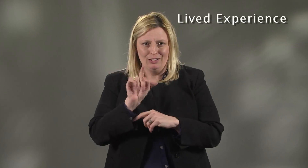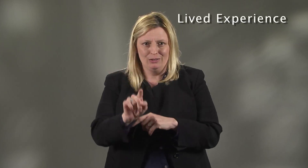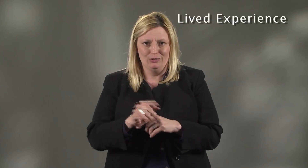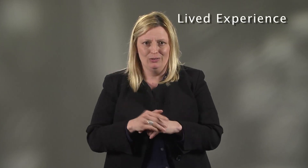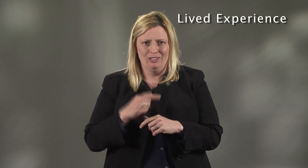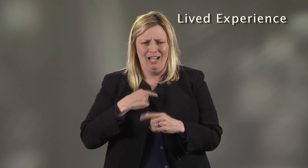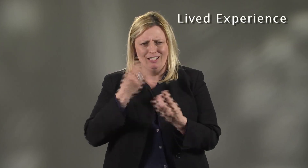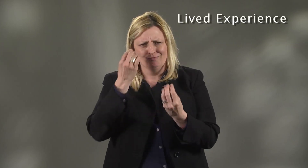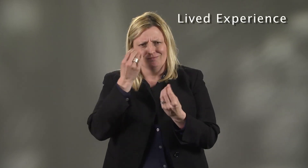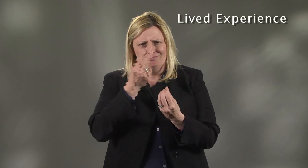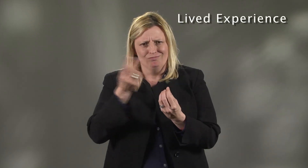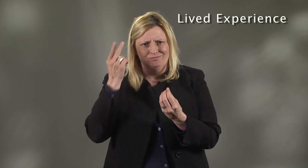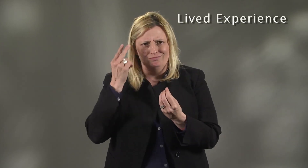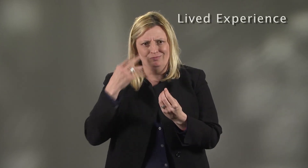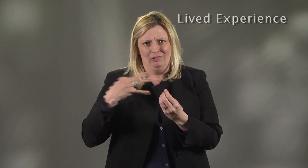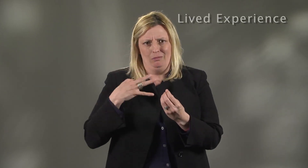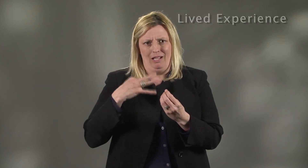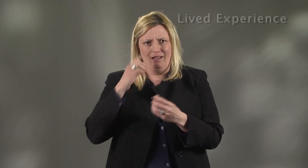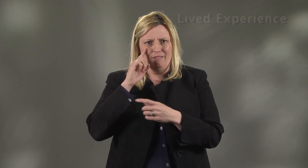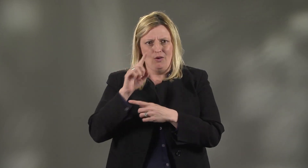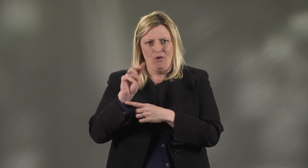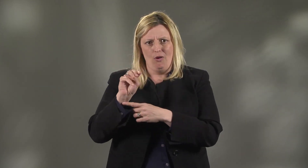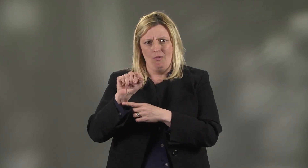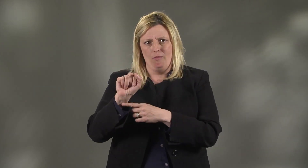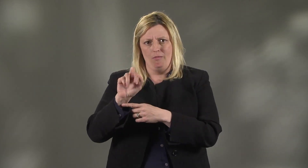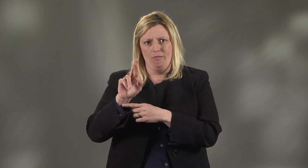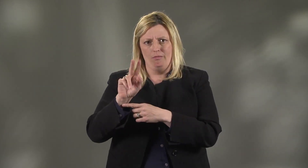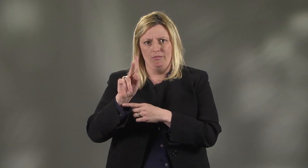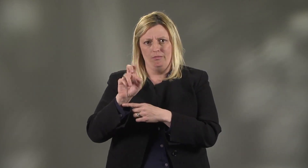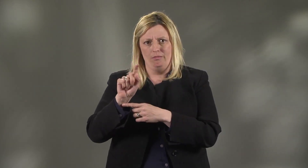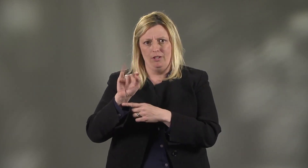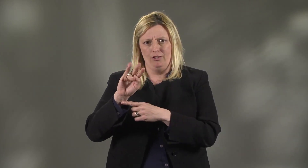"to work with people like you." I recall applying for a marketing firm